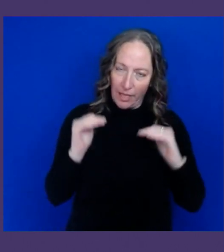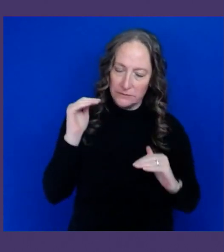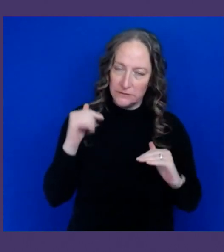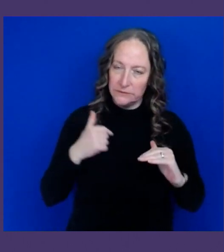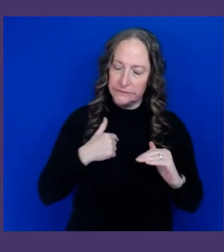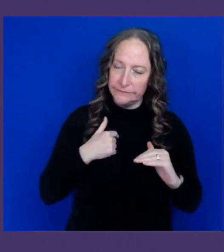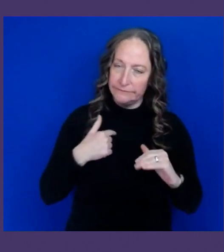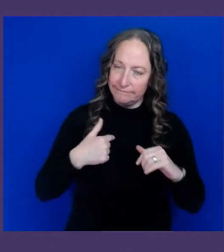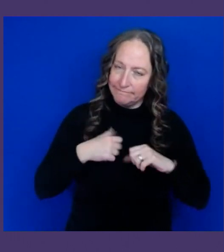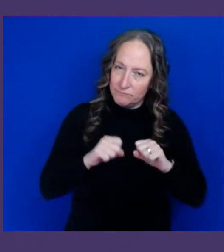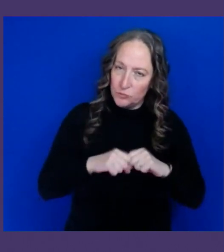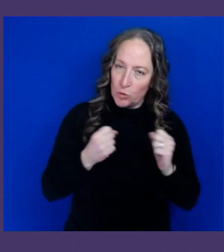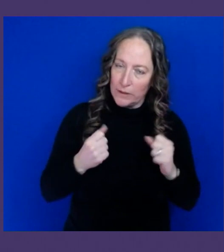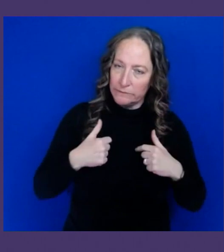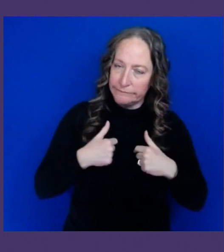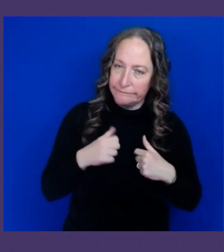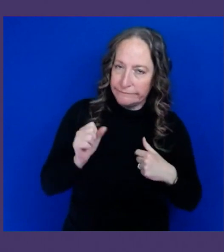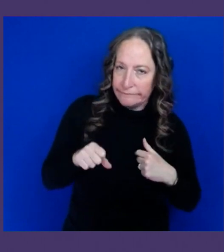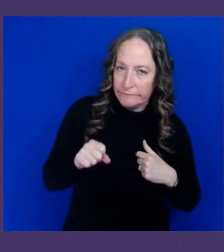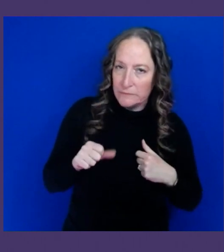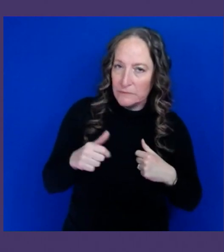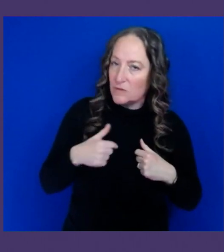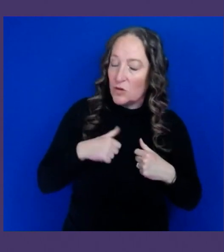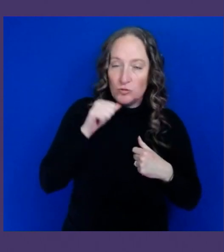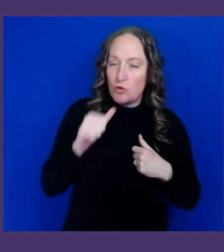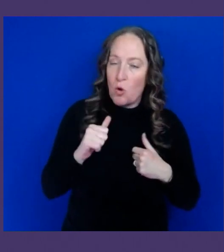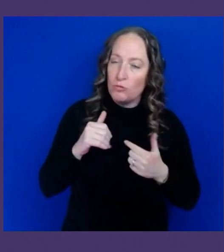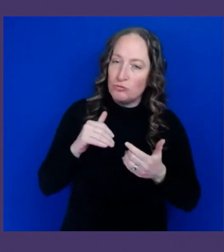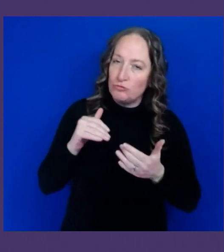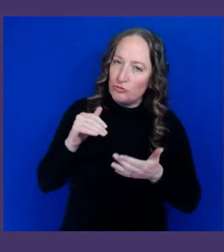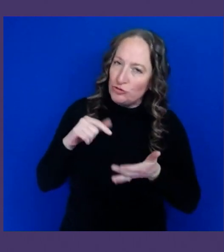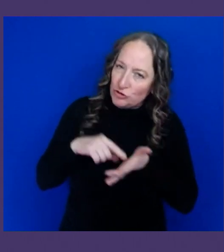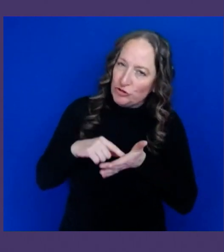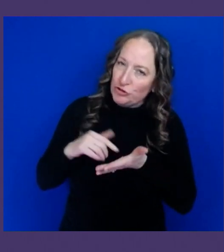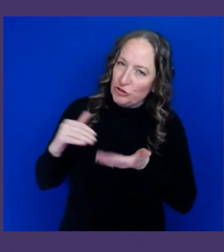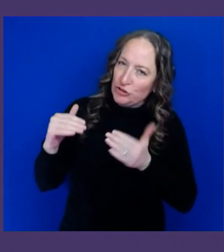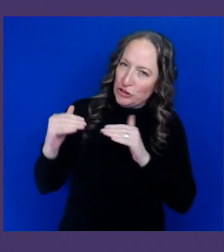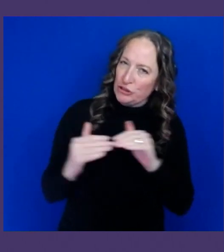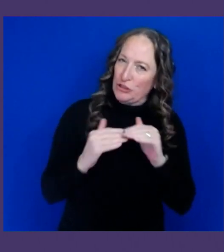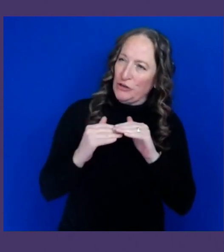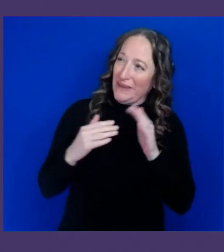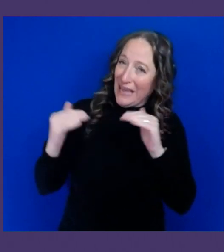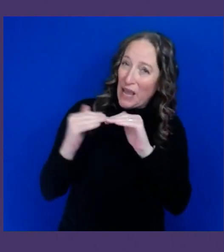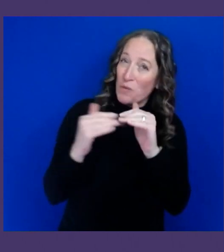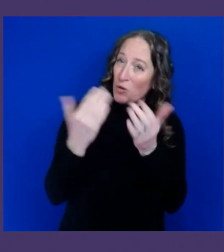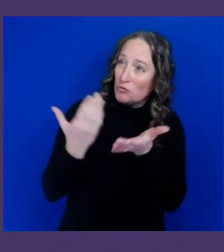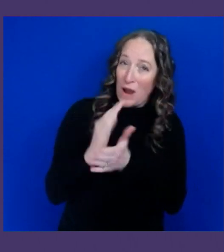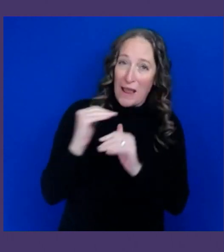that we do not deserve to ask for equal rights and equal treatment in workplaces or in